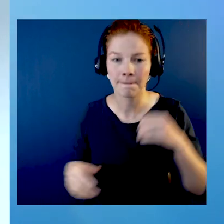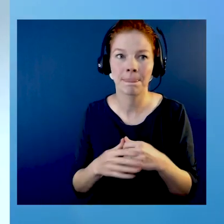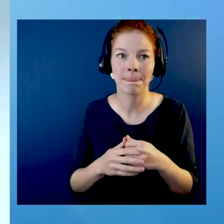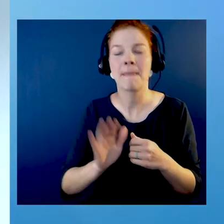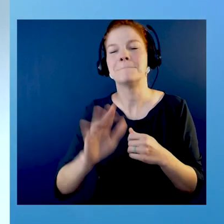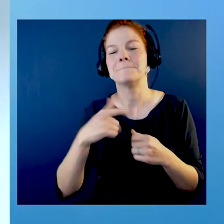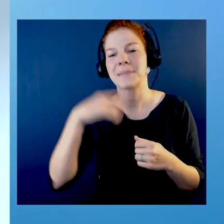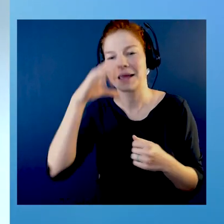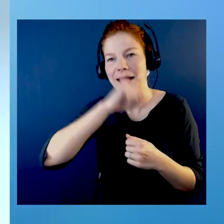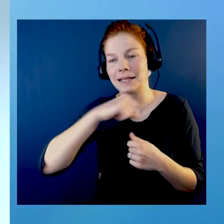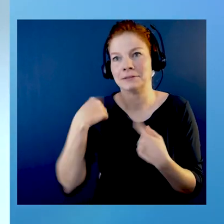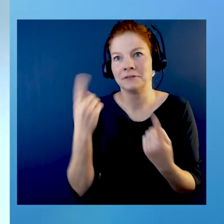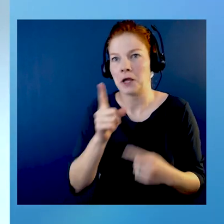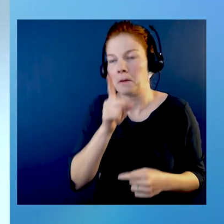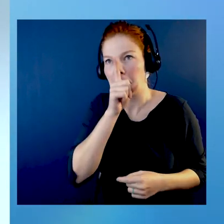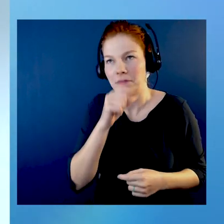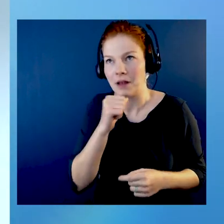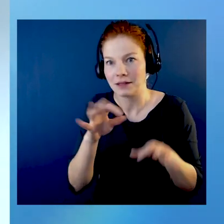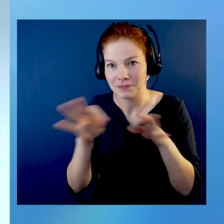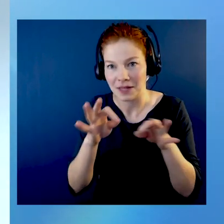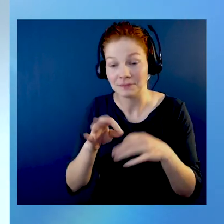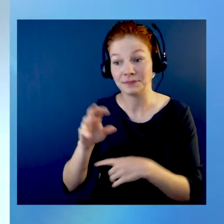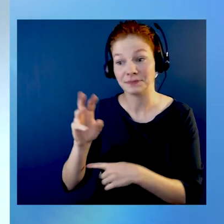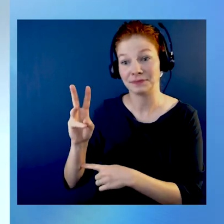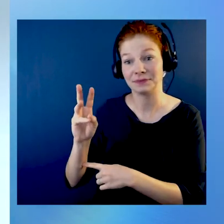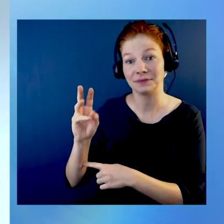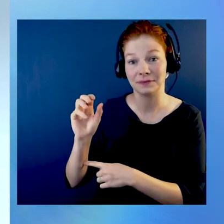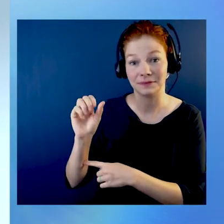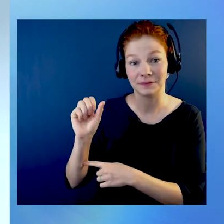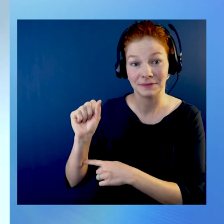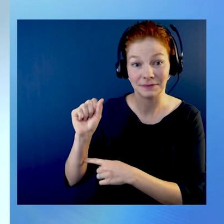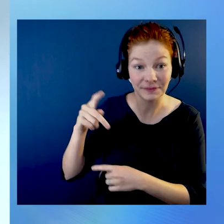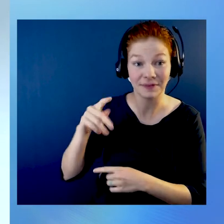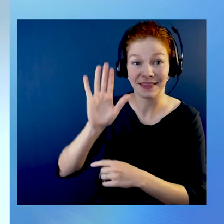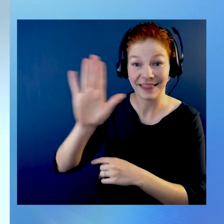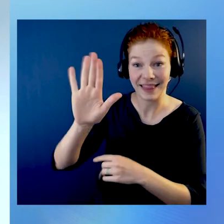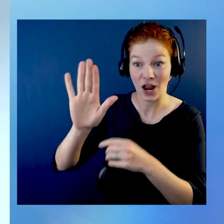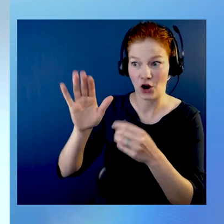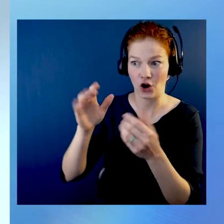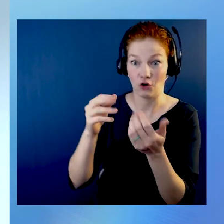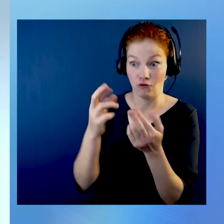mentioned is really WSP have made all of these resources completely open-source